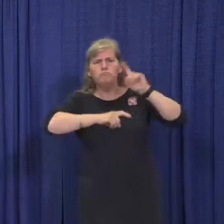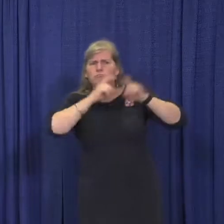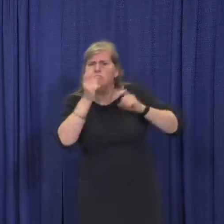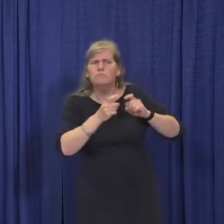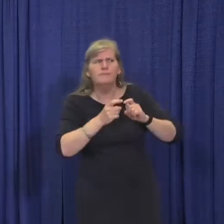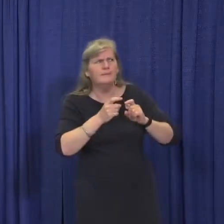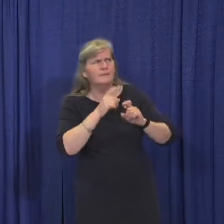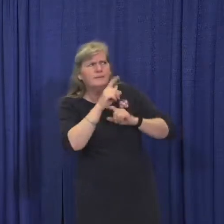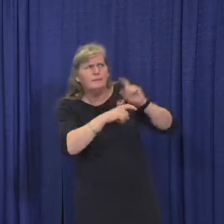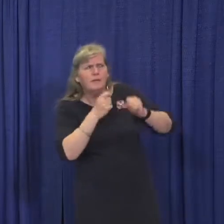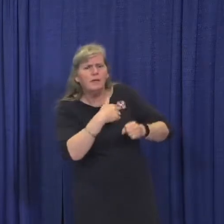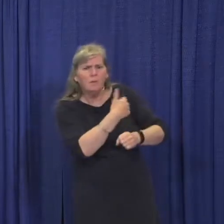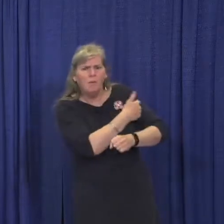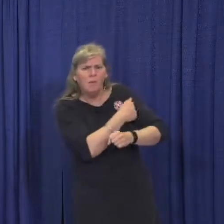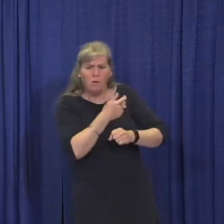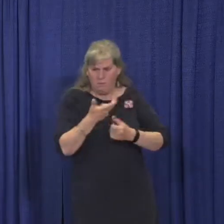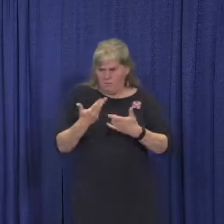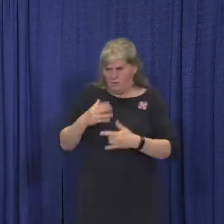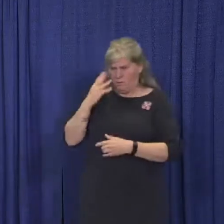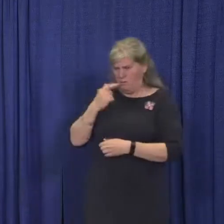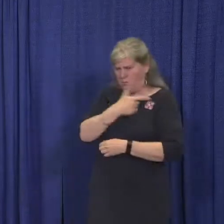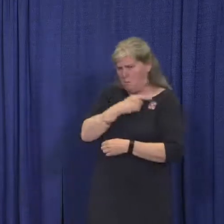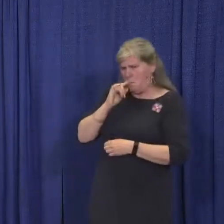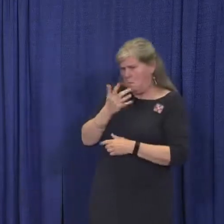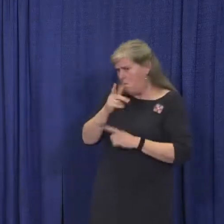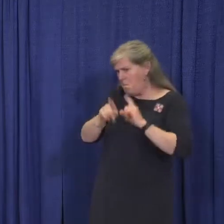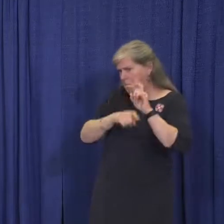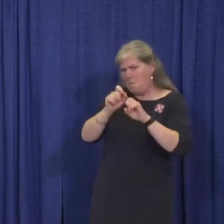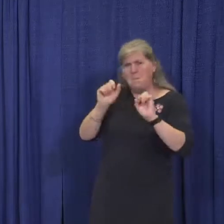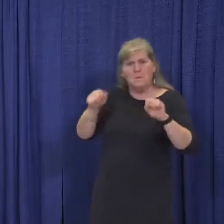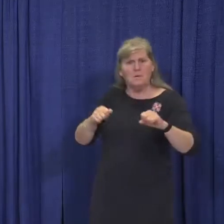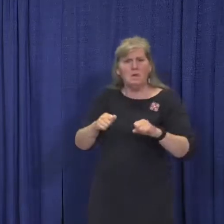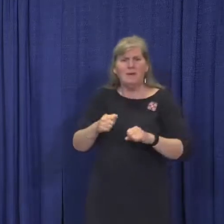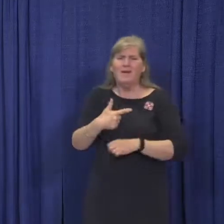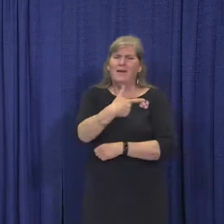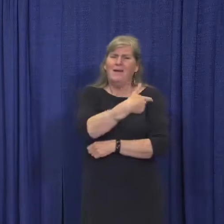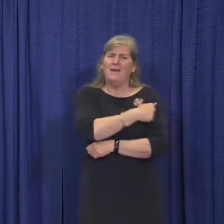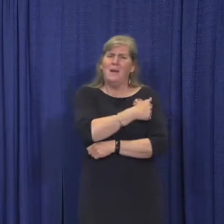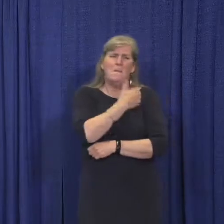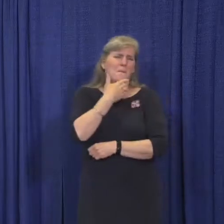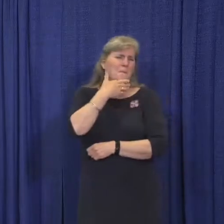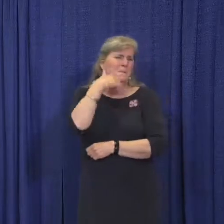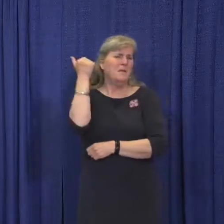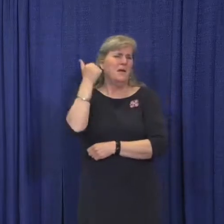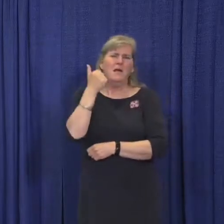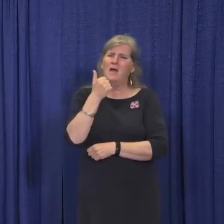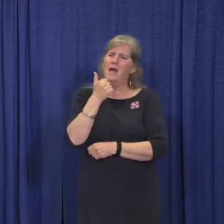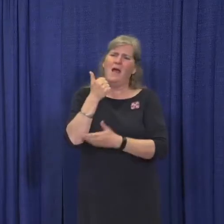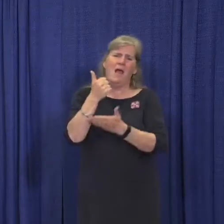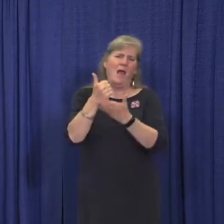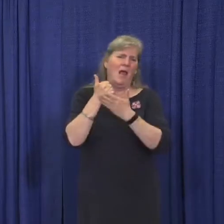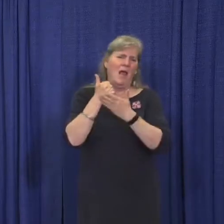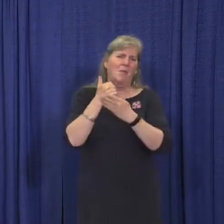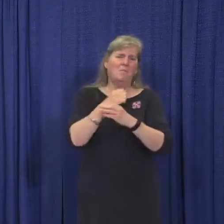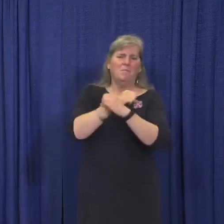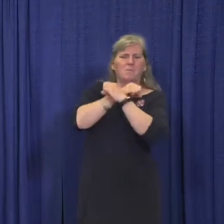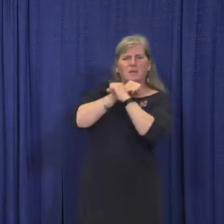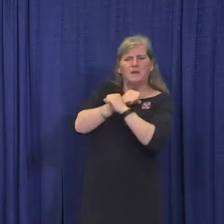folks that you know have received the vaccine. Getting immunized is the best thing you can do to protect your